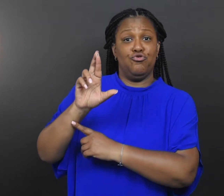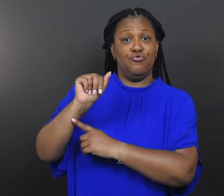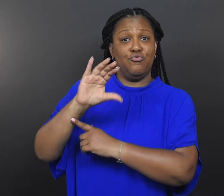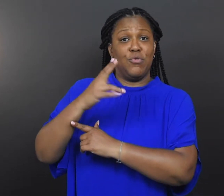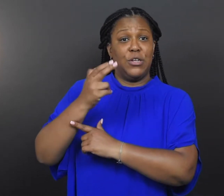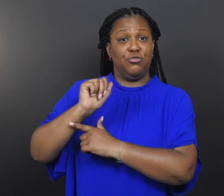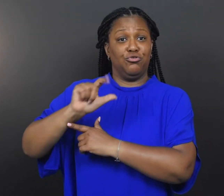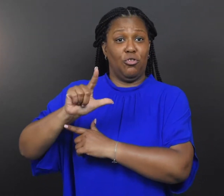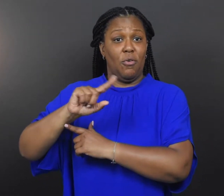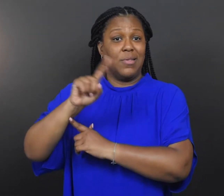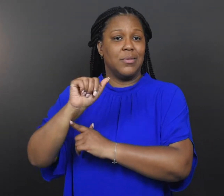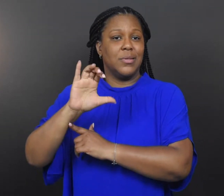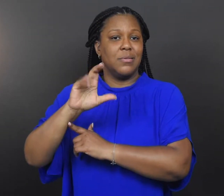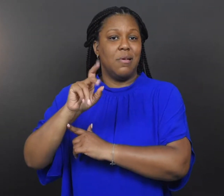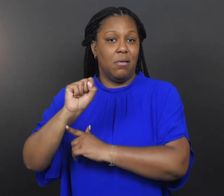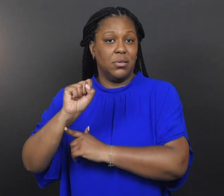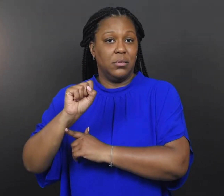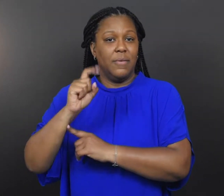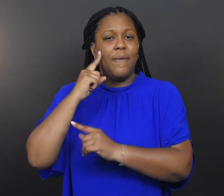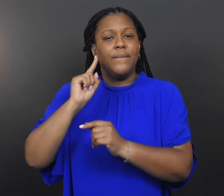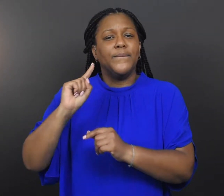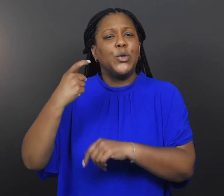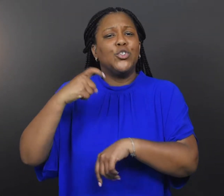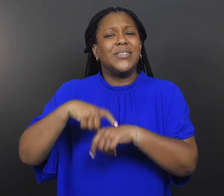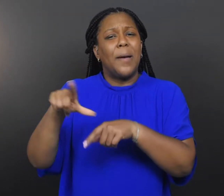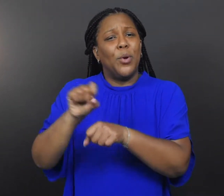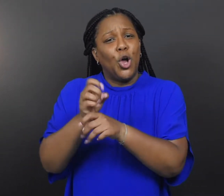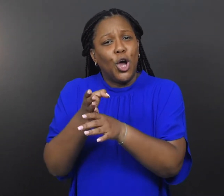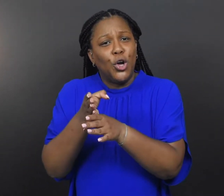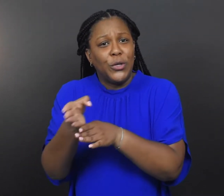for the first time in her career.